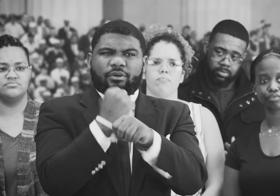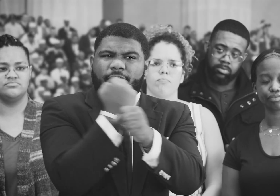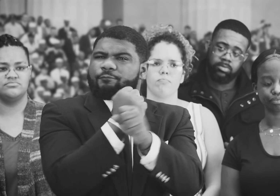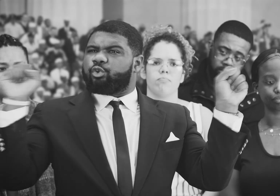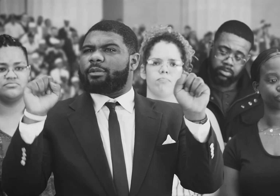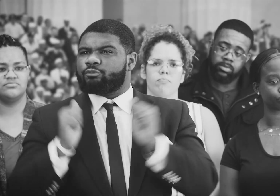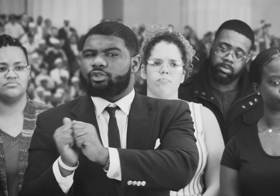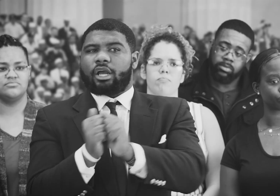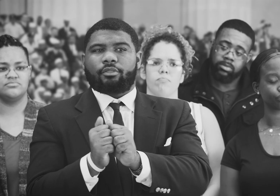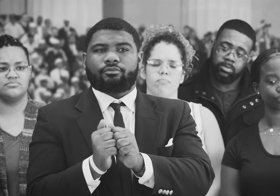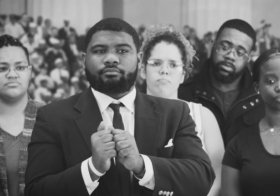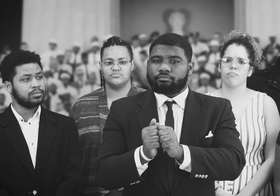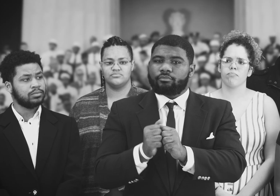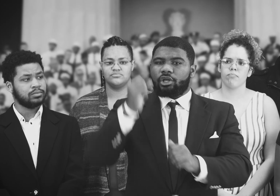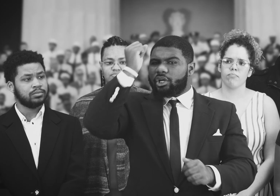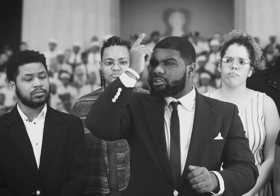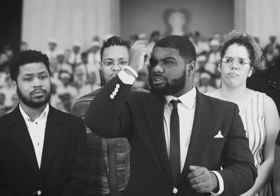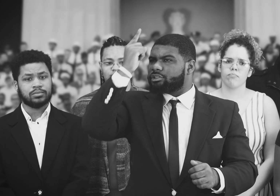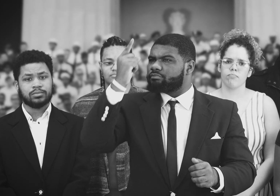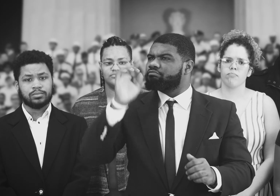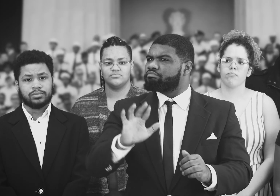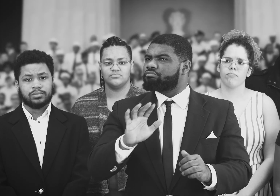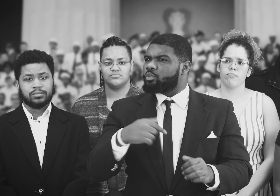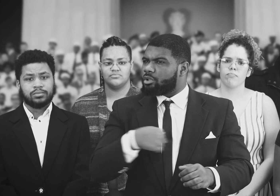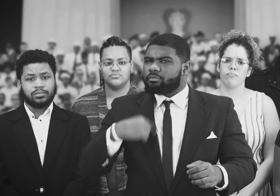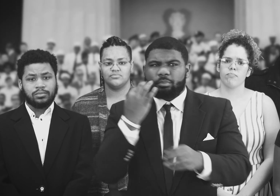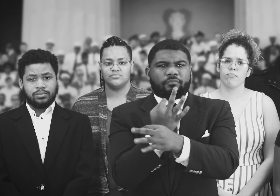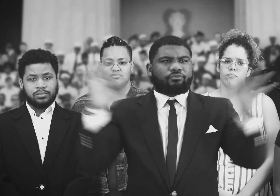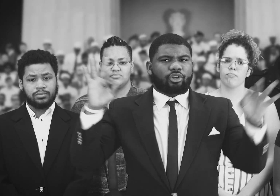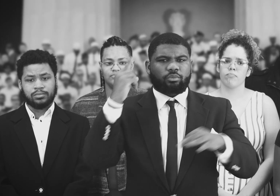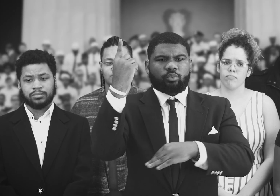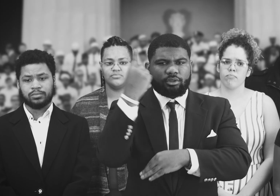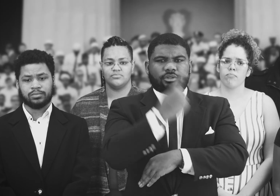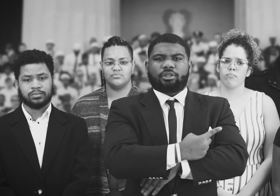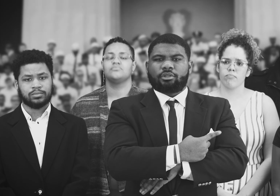to stand up for freedom together, knowing that we will be free one day.